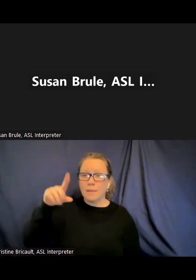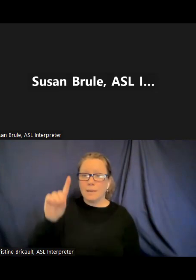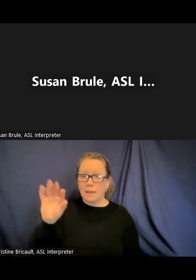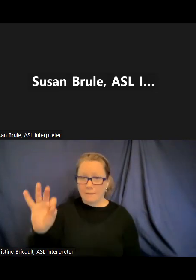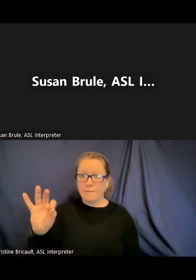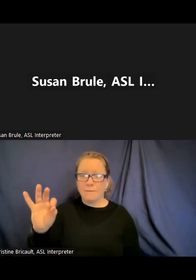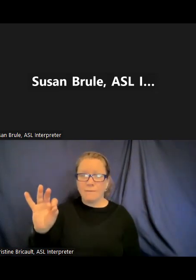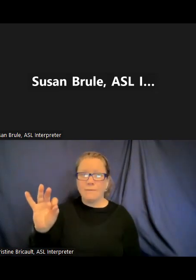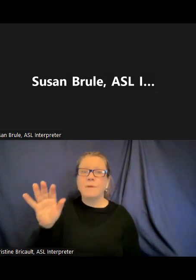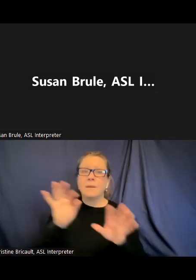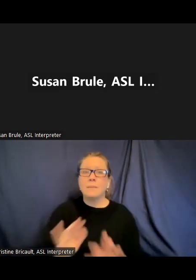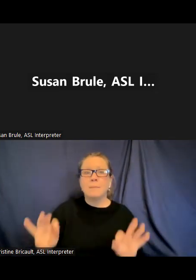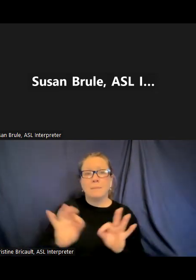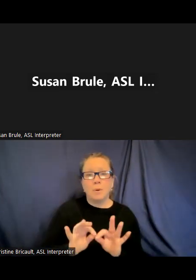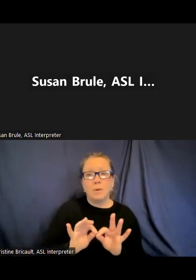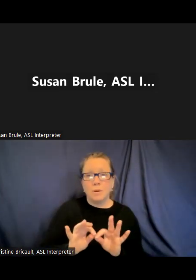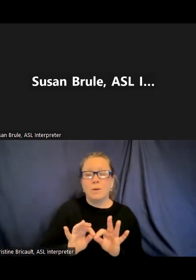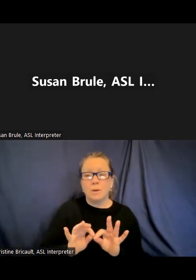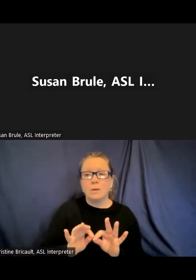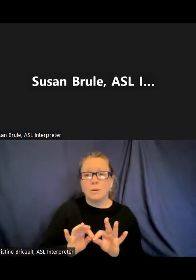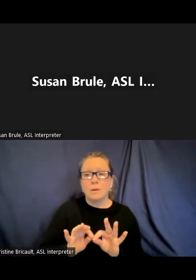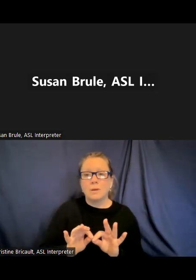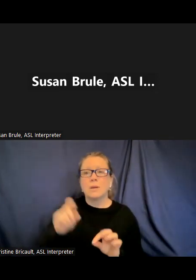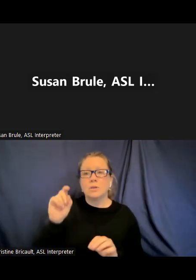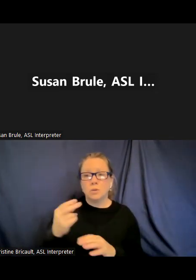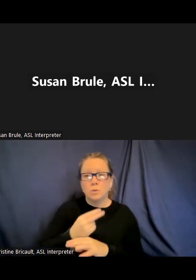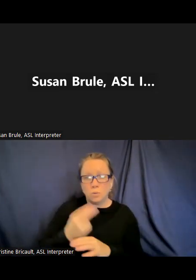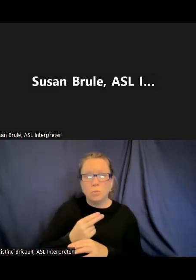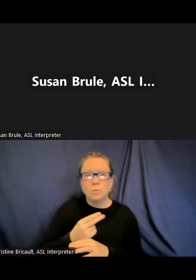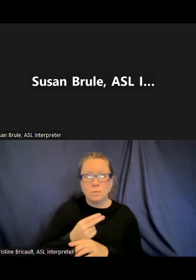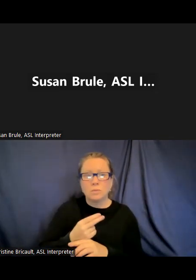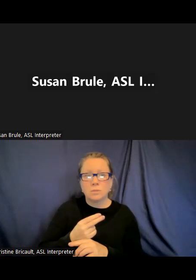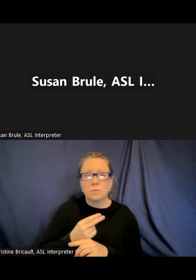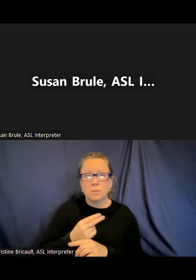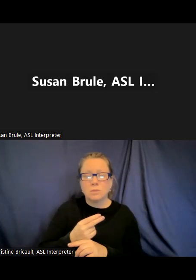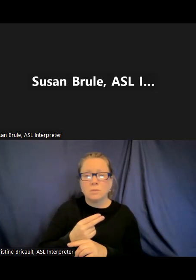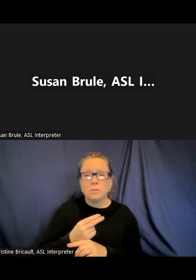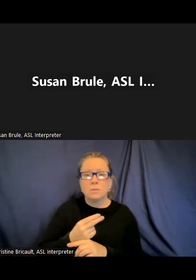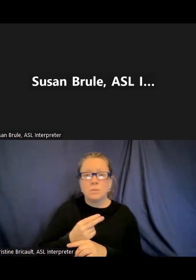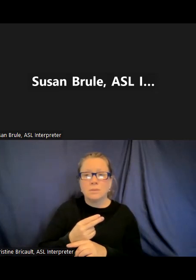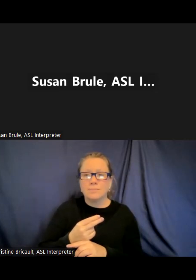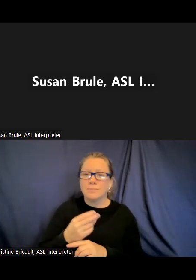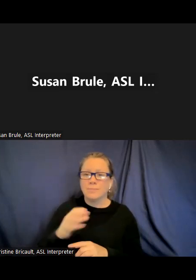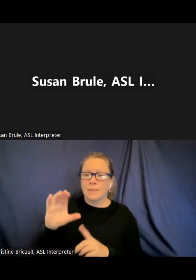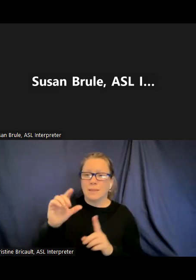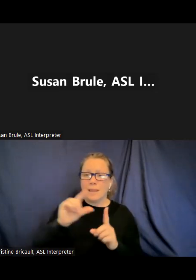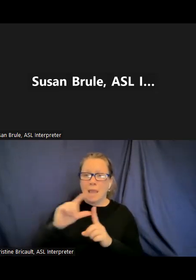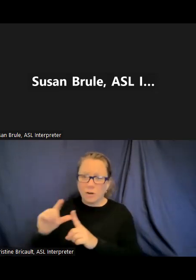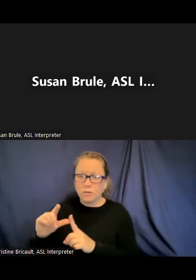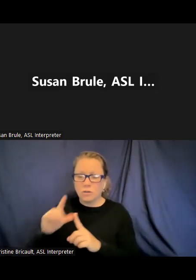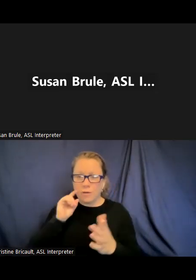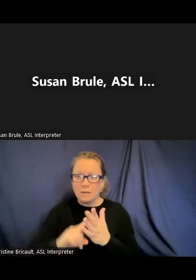you're using the character recognition, so that text is readable